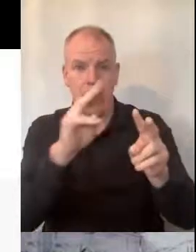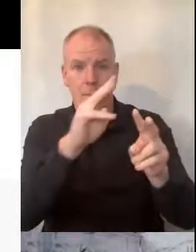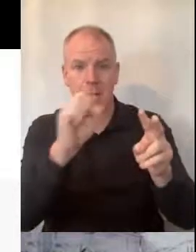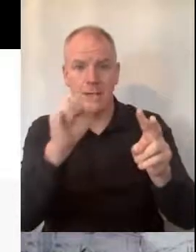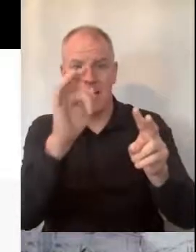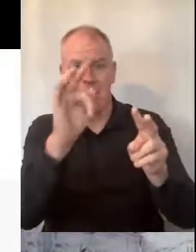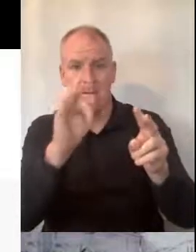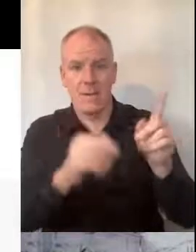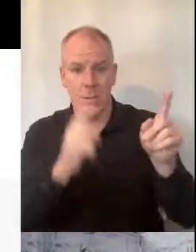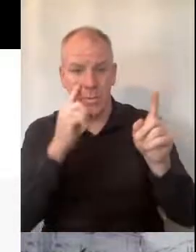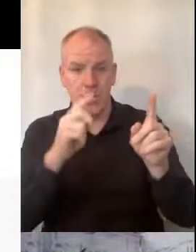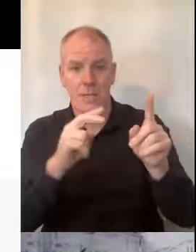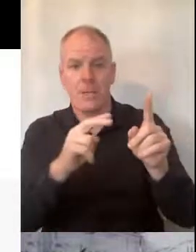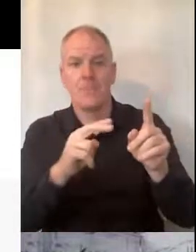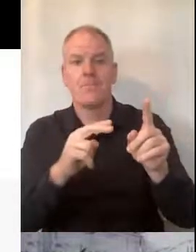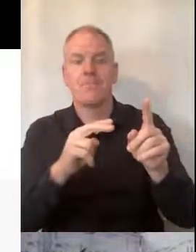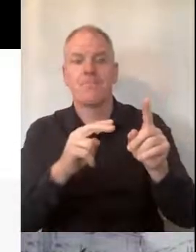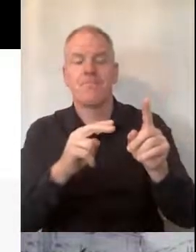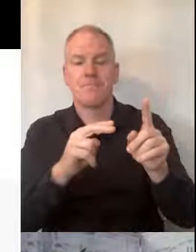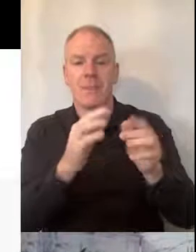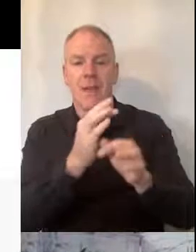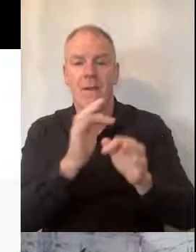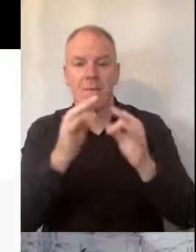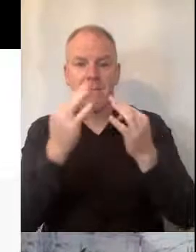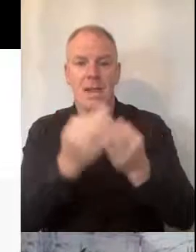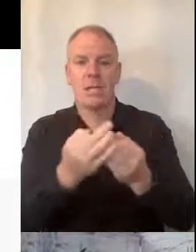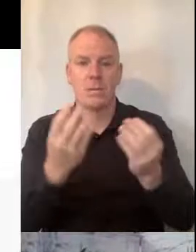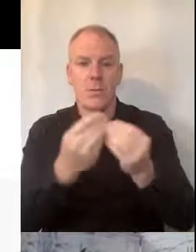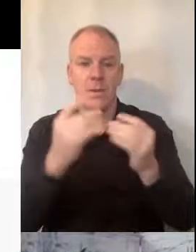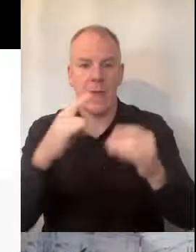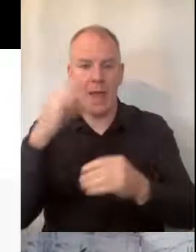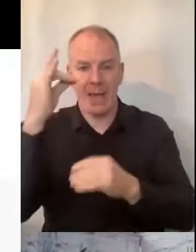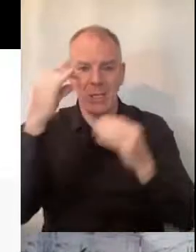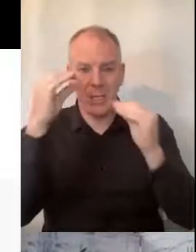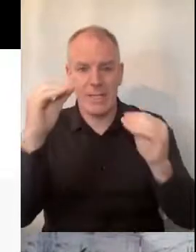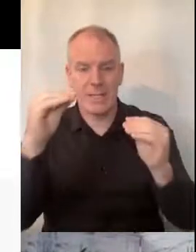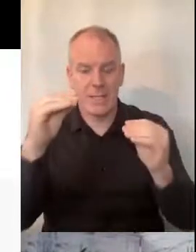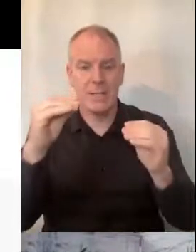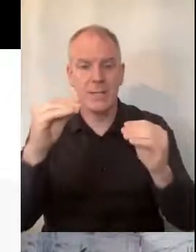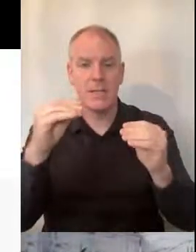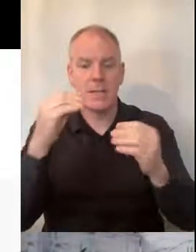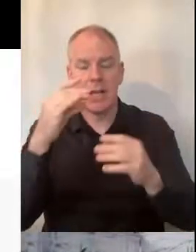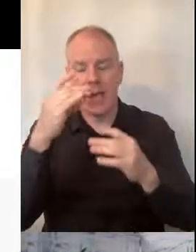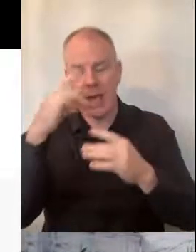so the fellowships with advanced HE we map we match this these teaching and